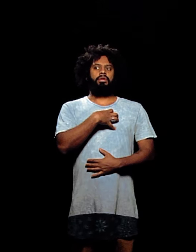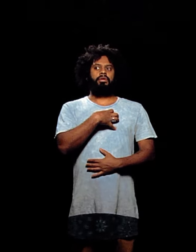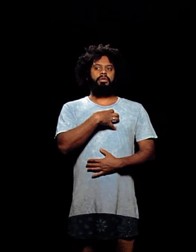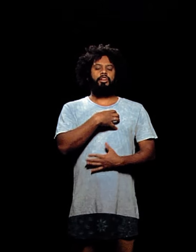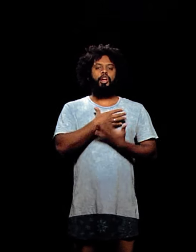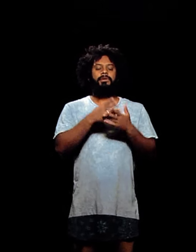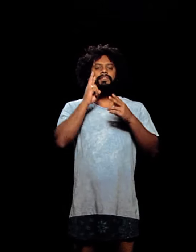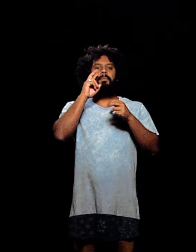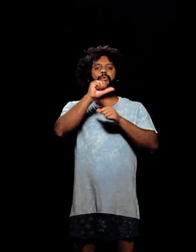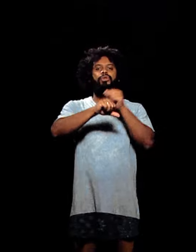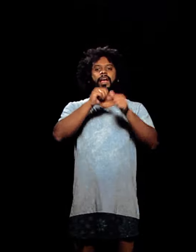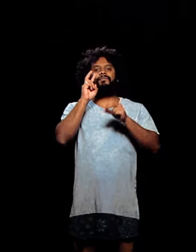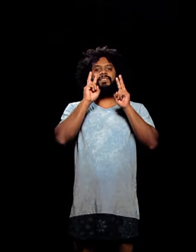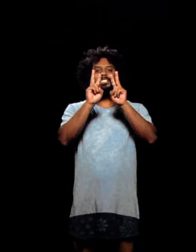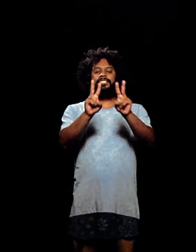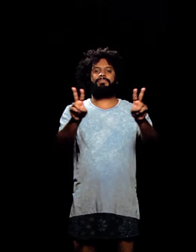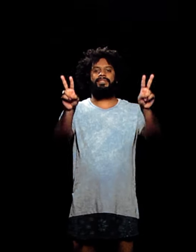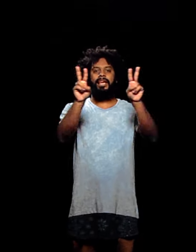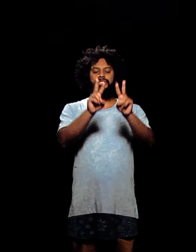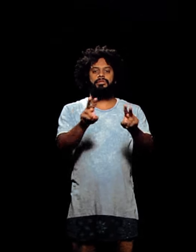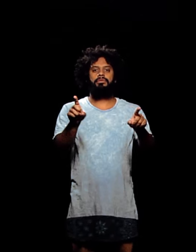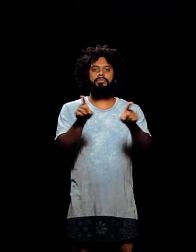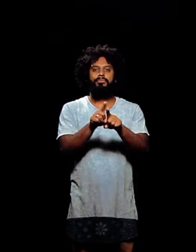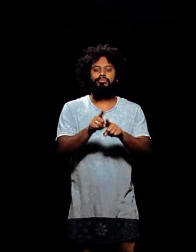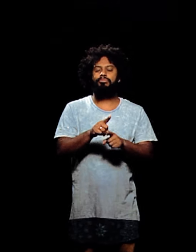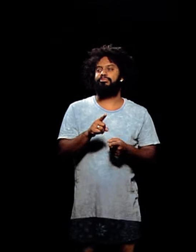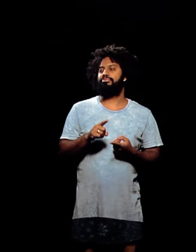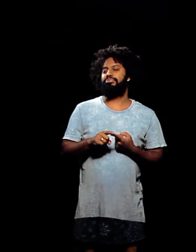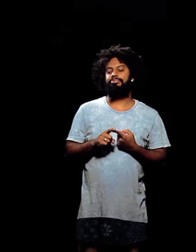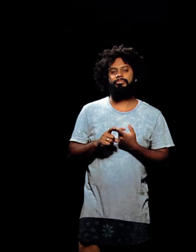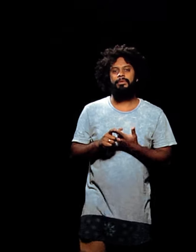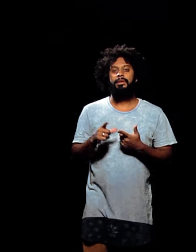to understand, to study and to seek more knowledge and I awoke to these questions.